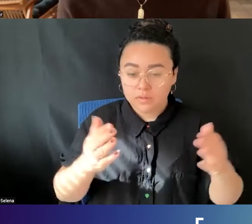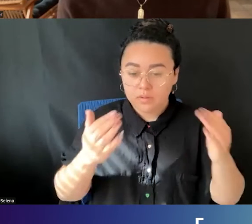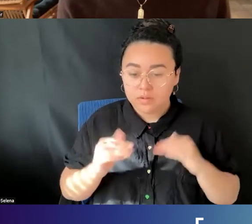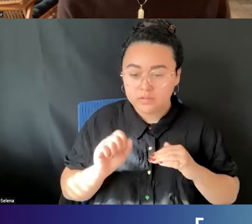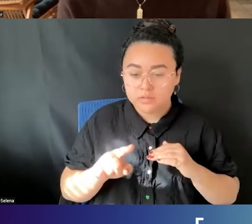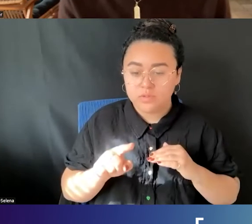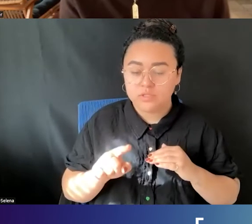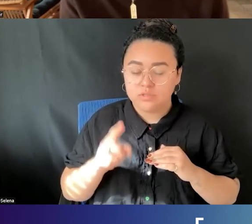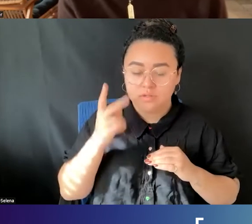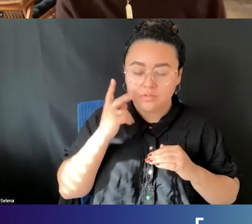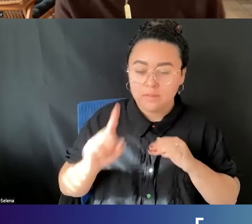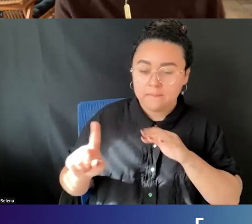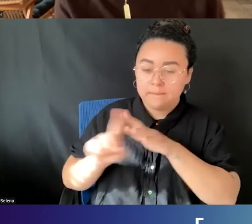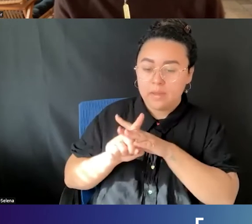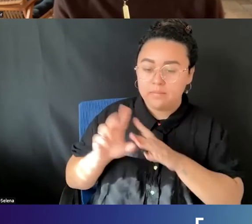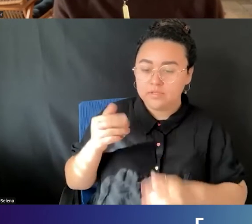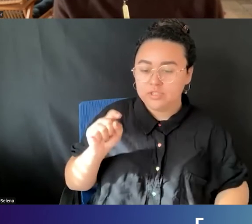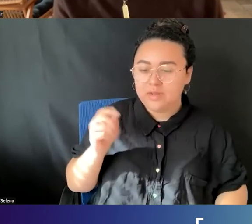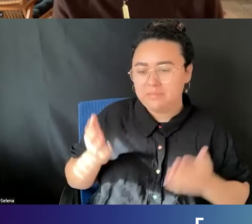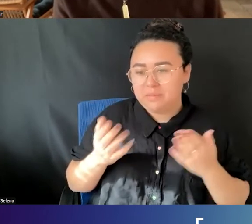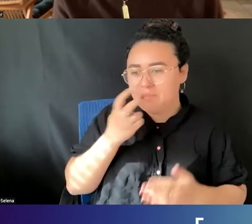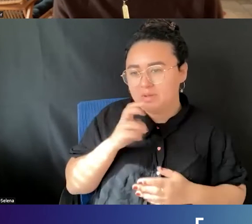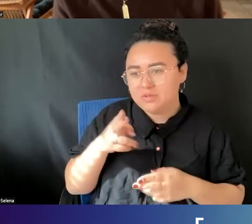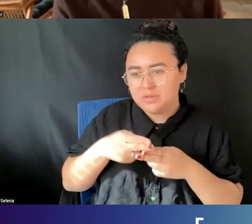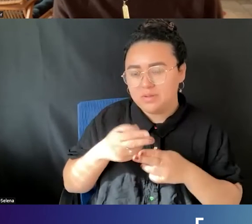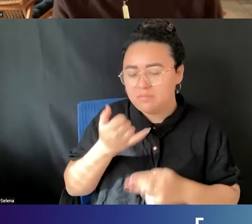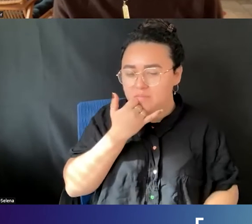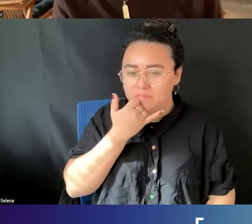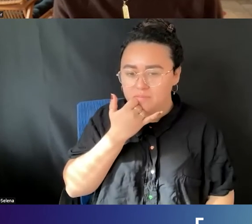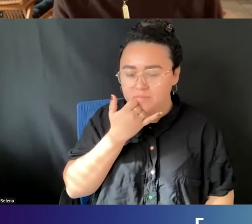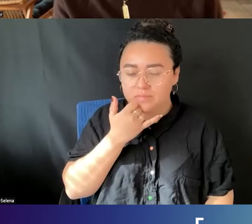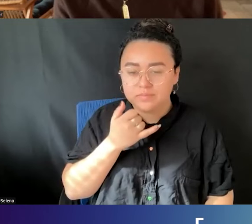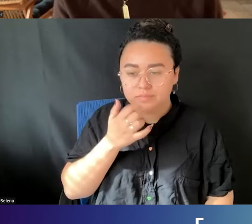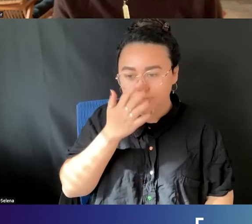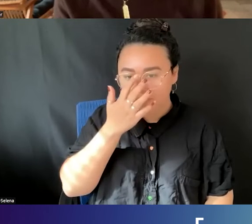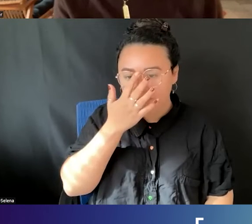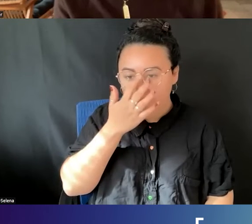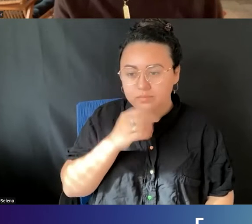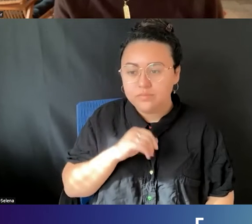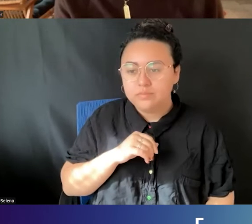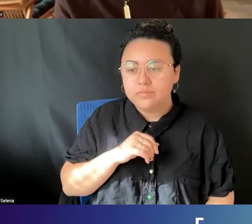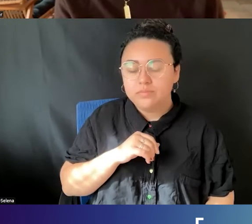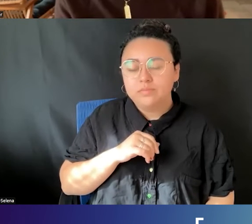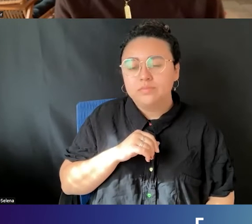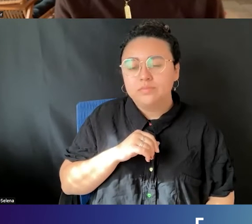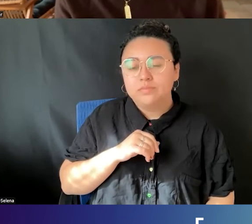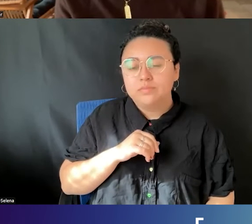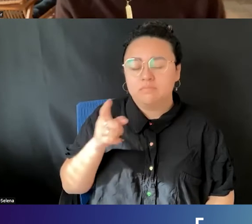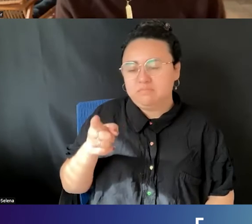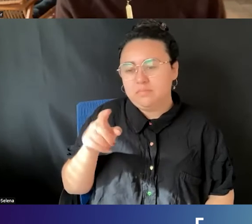and I may pronounce his name wrong, but it's from March late afternoon, and the question is more and more I see the distributors